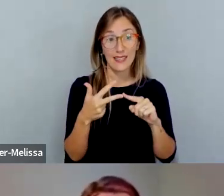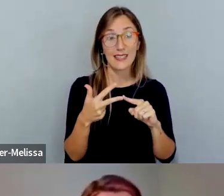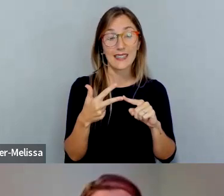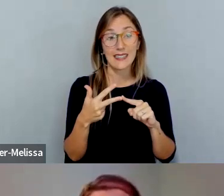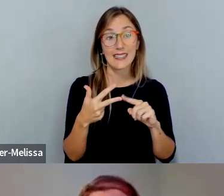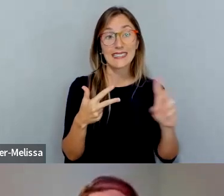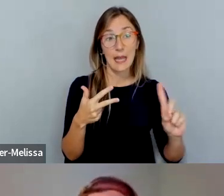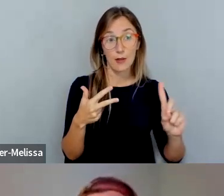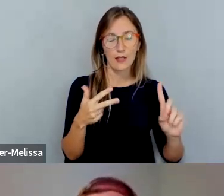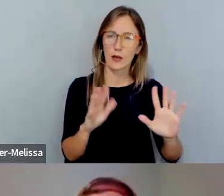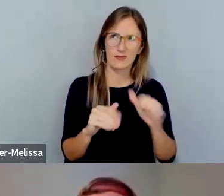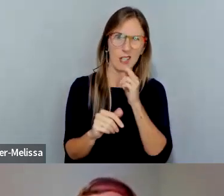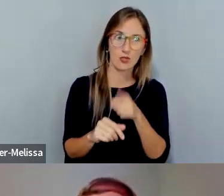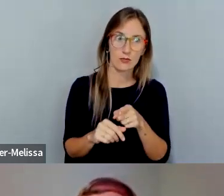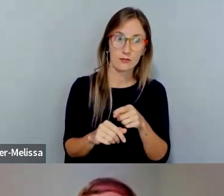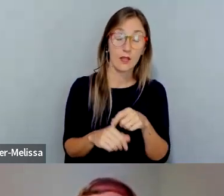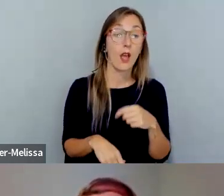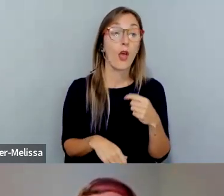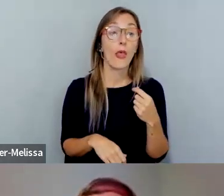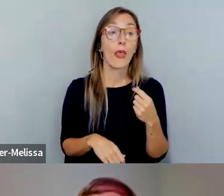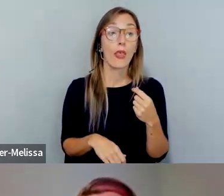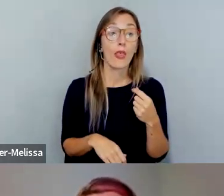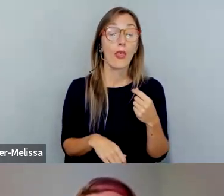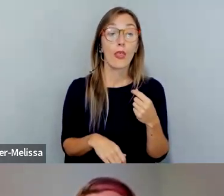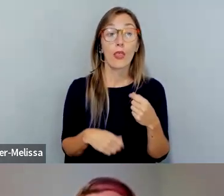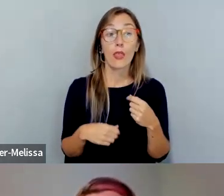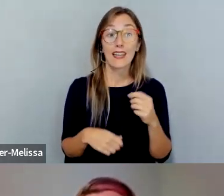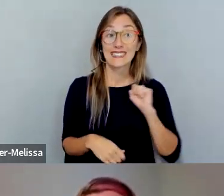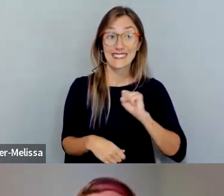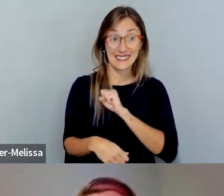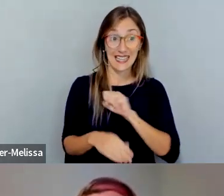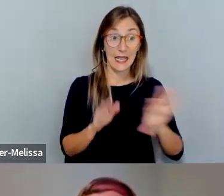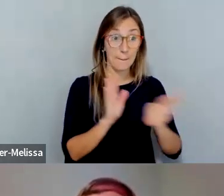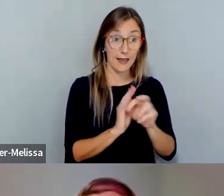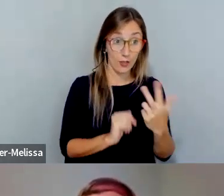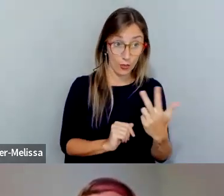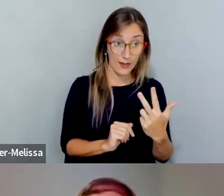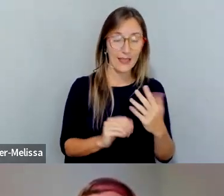Security advisory Board in Washington DC, which is a seven member board is